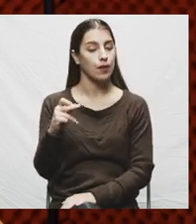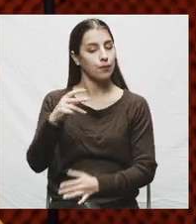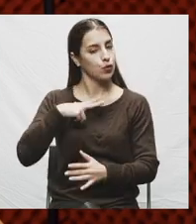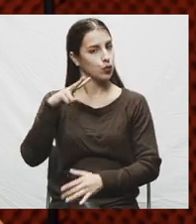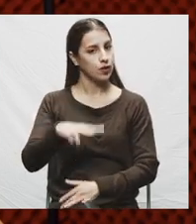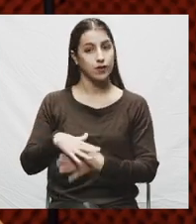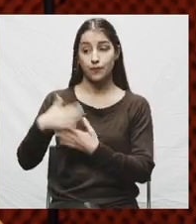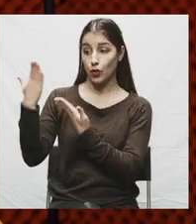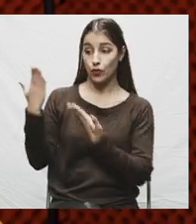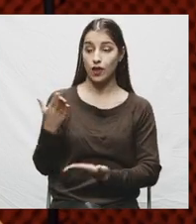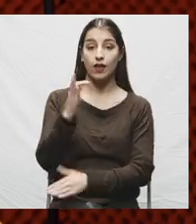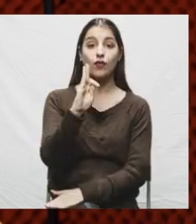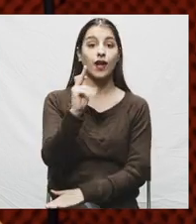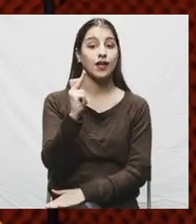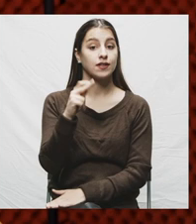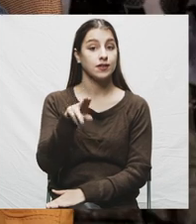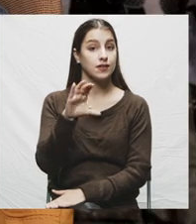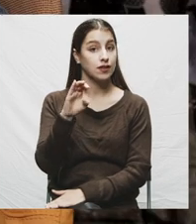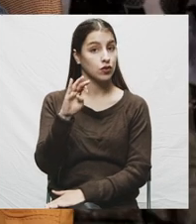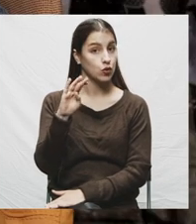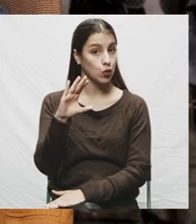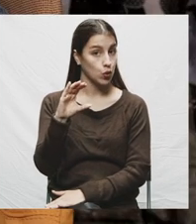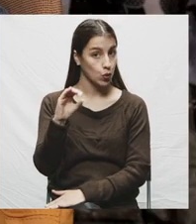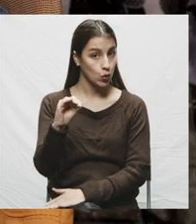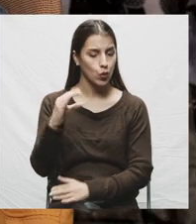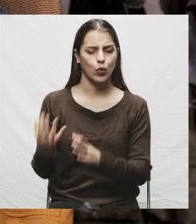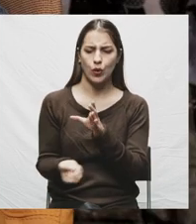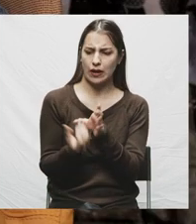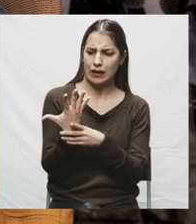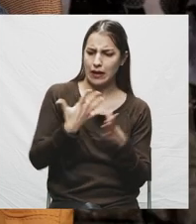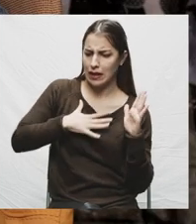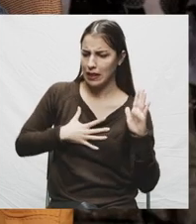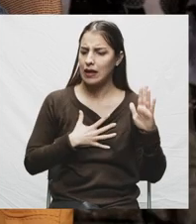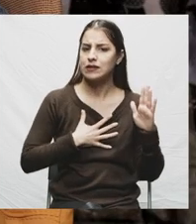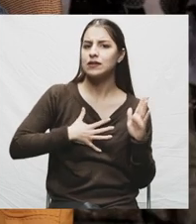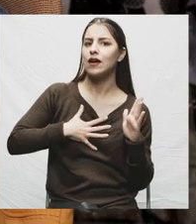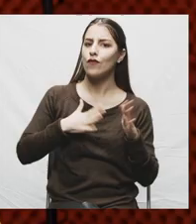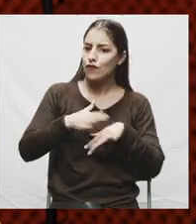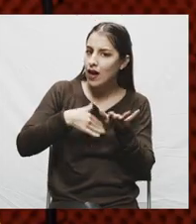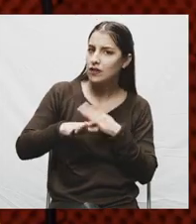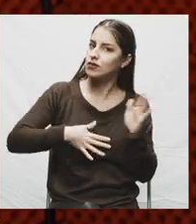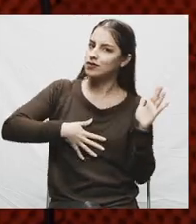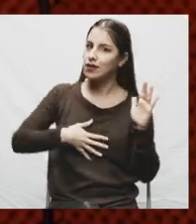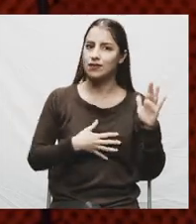Today, we have as our guest, Francisco Camacho, choreographer, performer and way more than that, obviously.